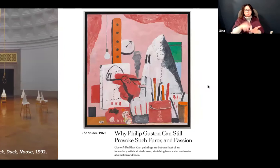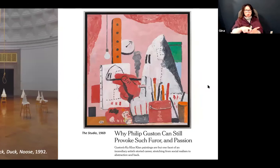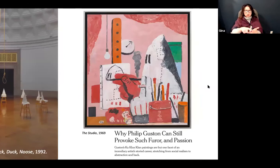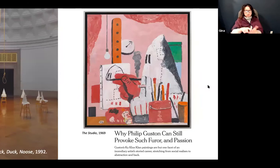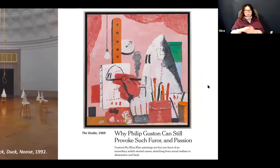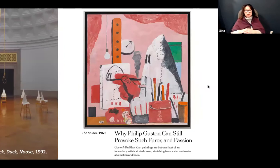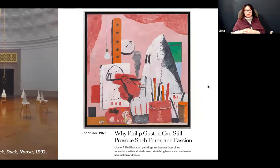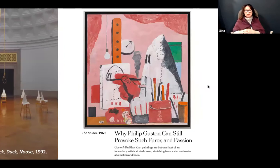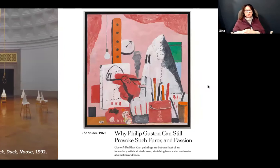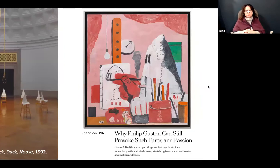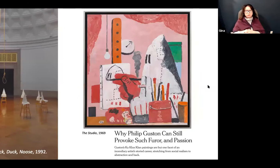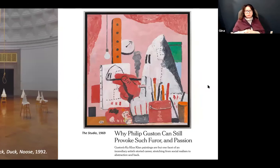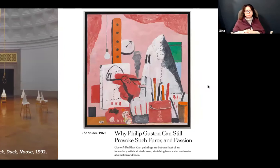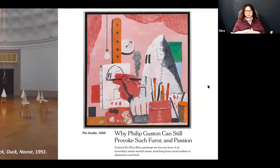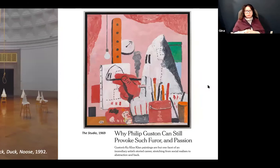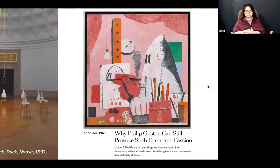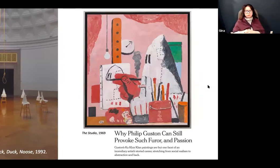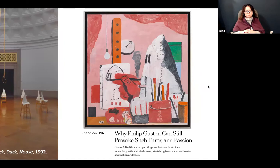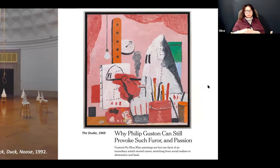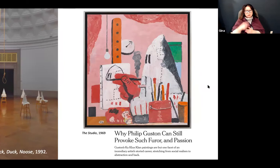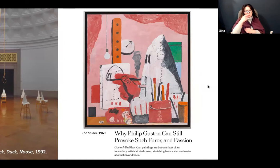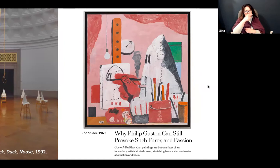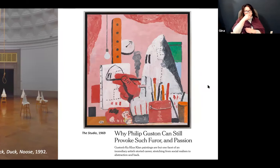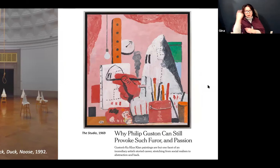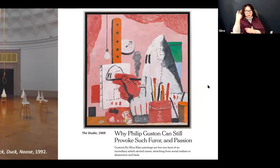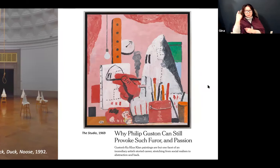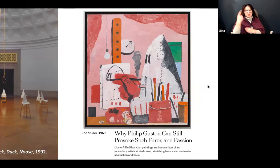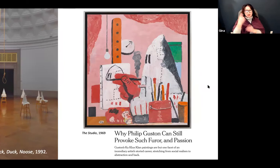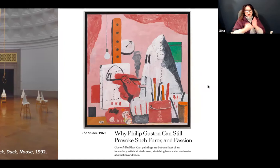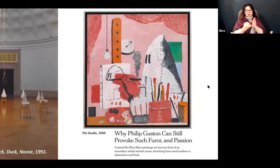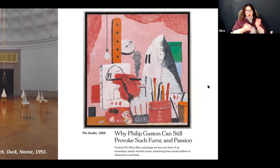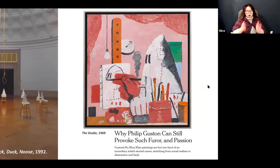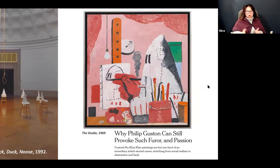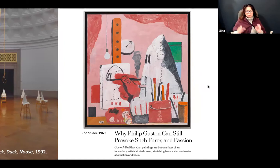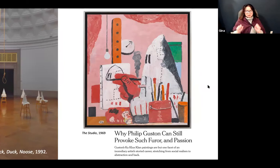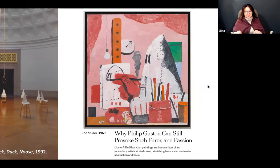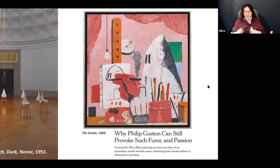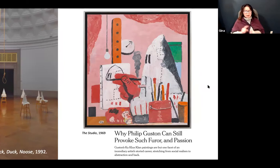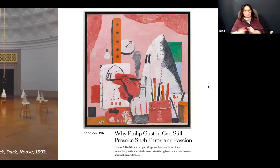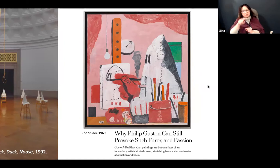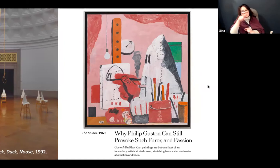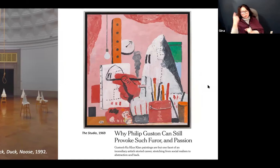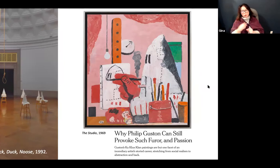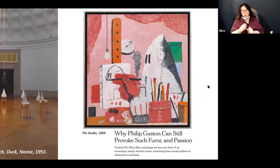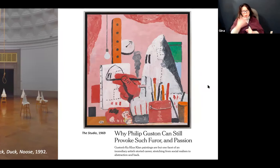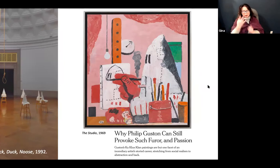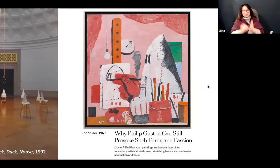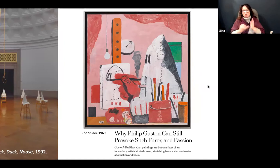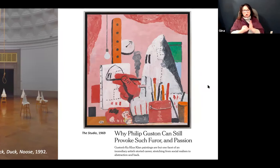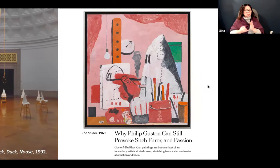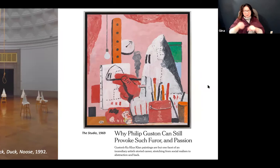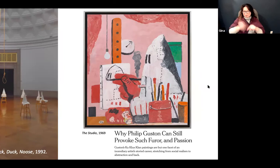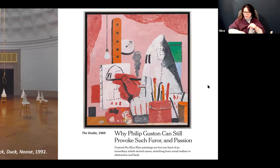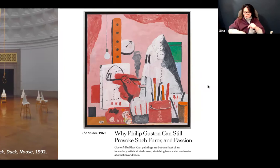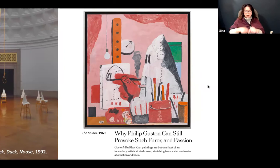a page where Alain Locke, philosopher, Rhodes scholar, Harvard graduate, included them side